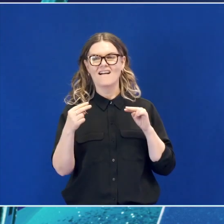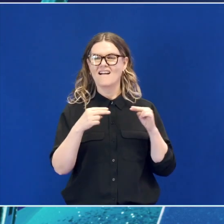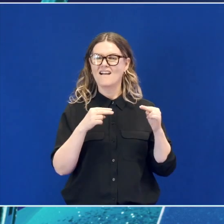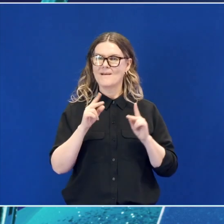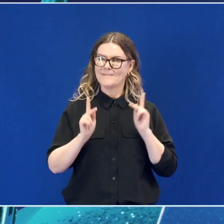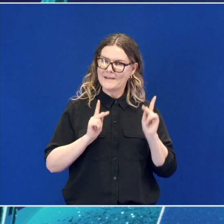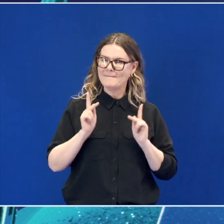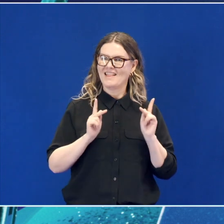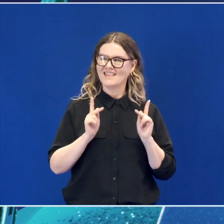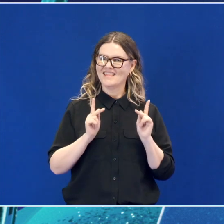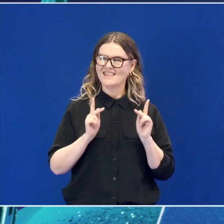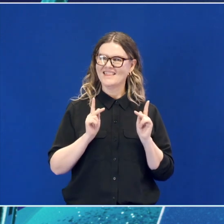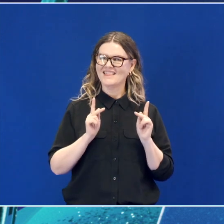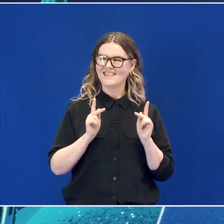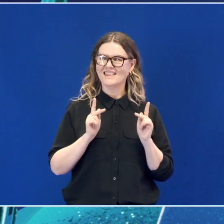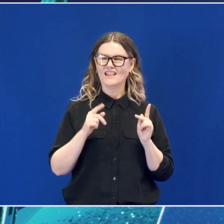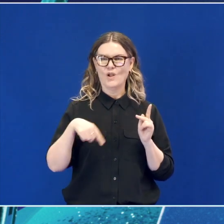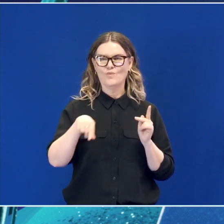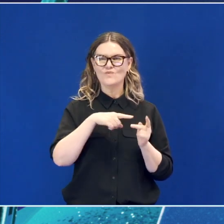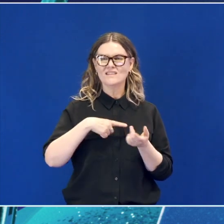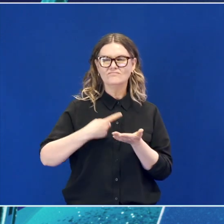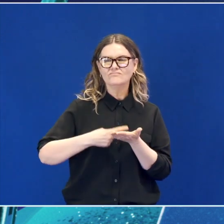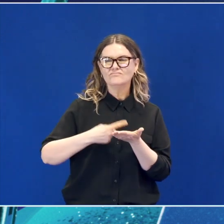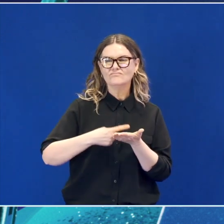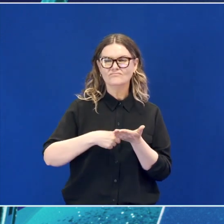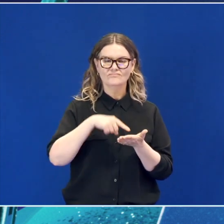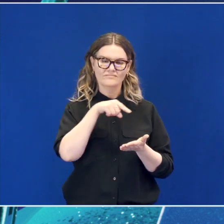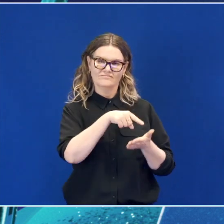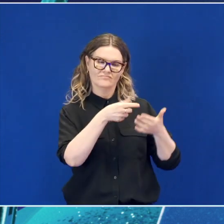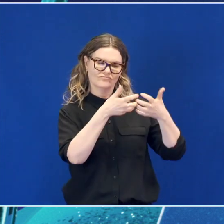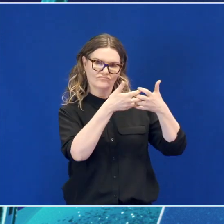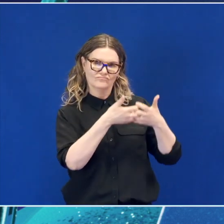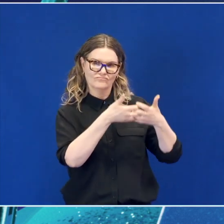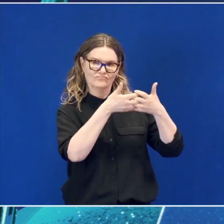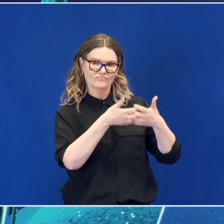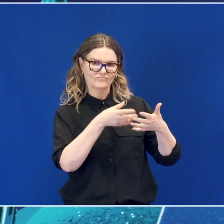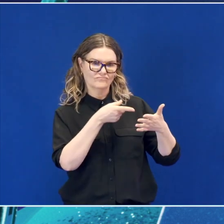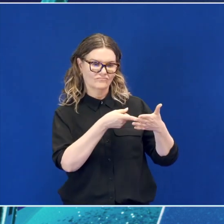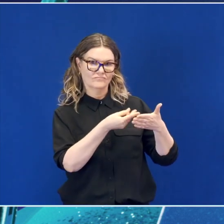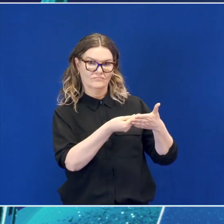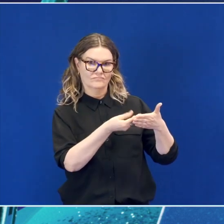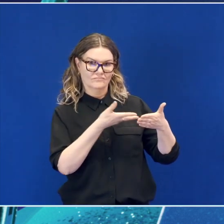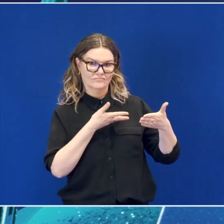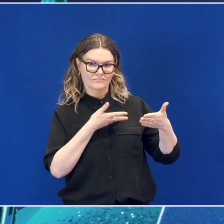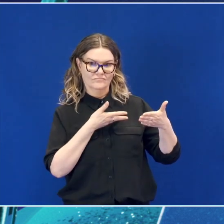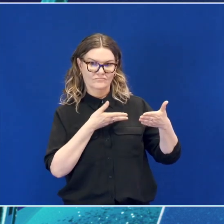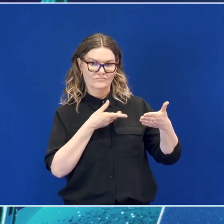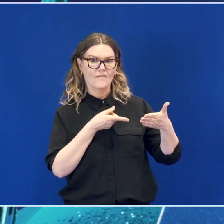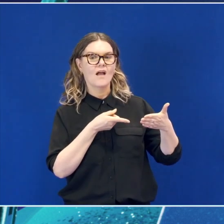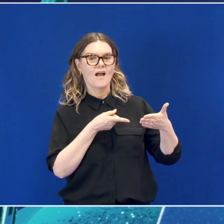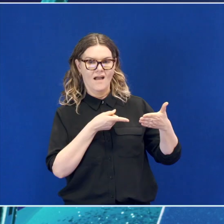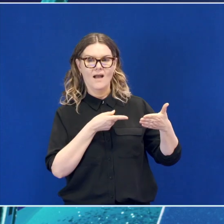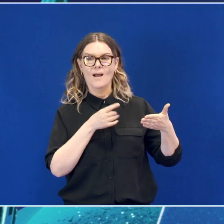to the humans and train them along the way. Especially at scale because if every PR --